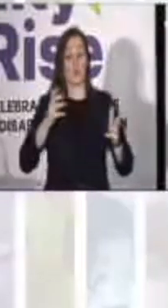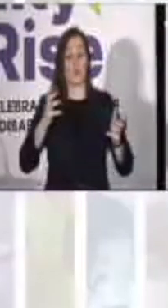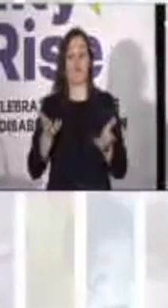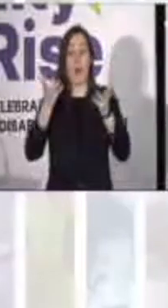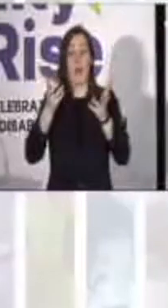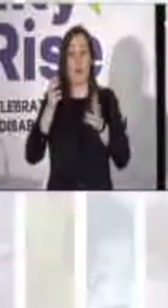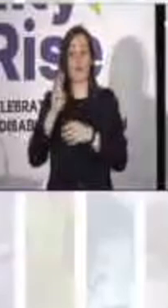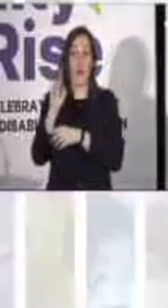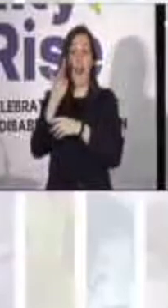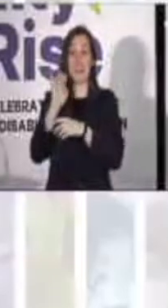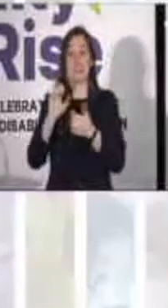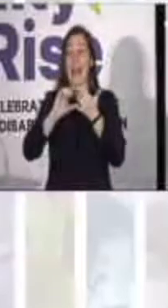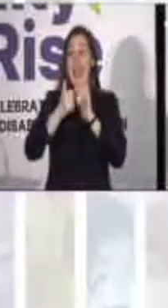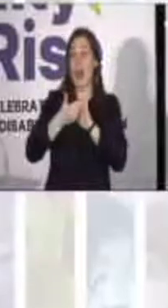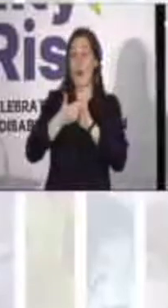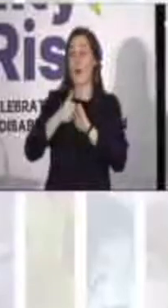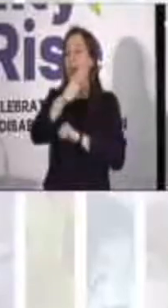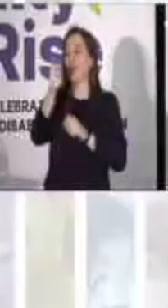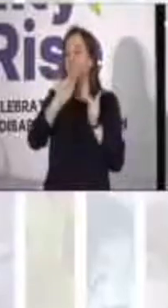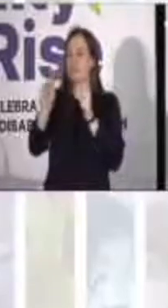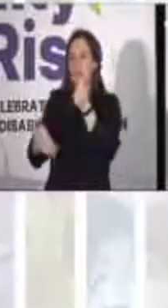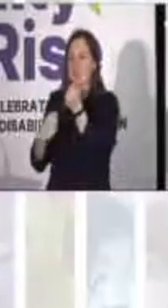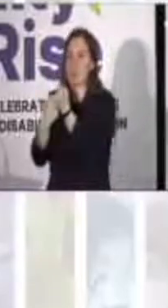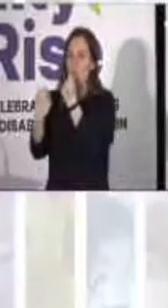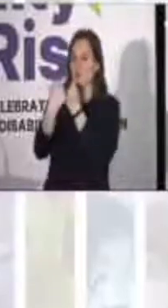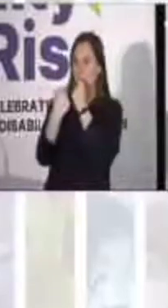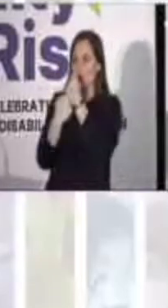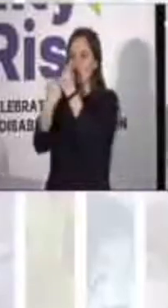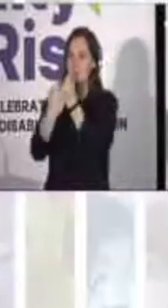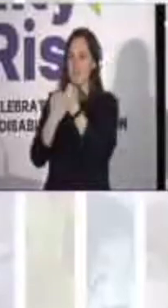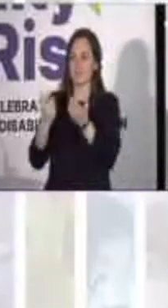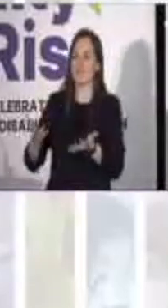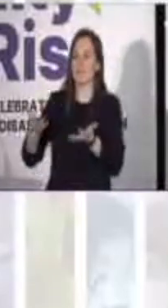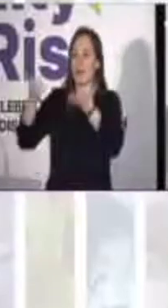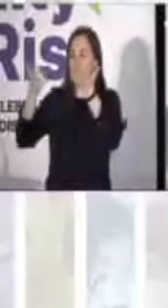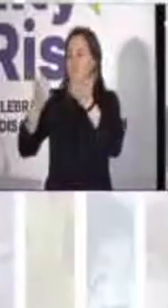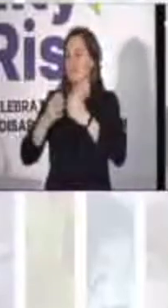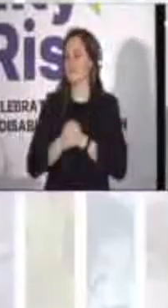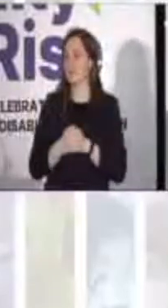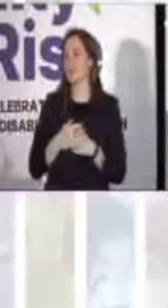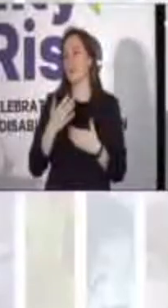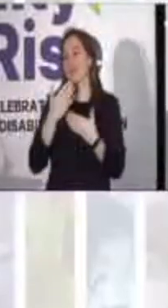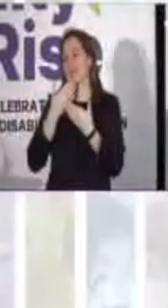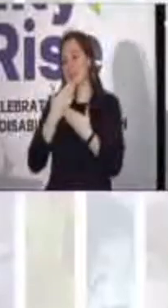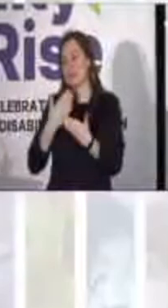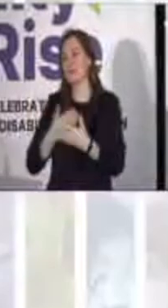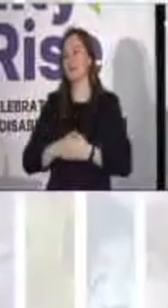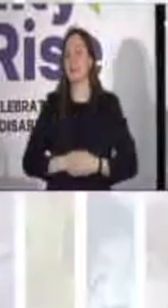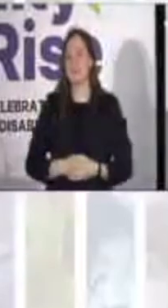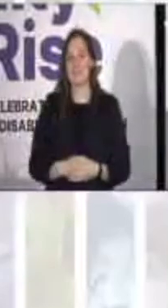AND THAT IS EXACTLY WHAT YOU TWO DO AND WHAT TEAM WORK DOES AND I WANT TO SAY THANK YOU FOR SHARING YOUR JOURNEY